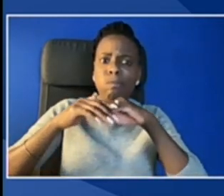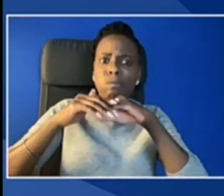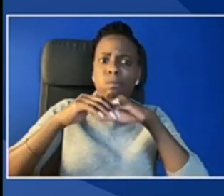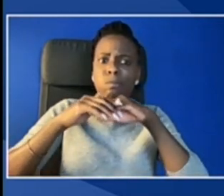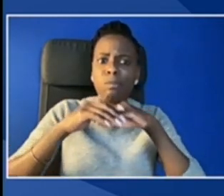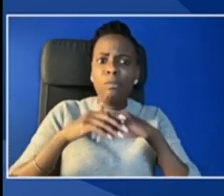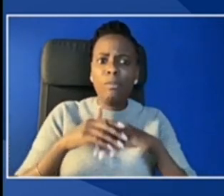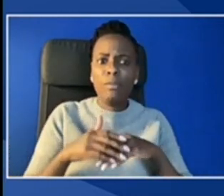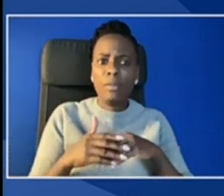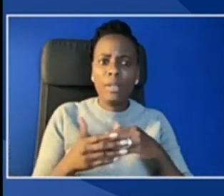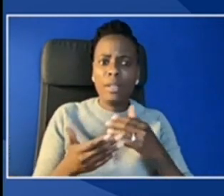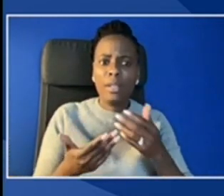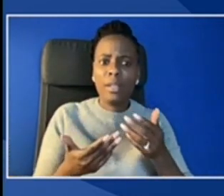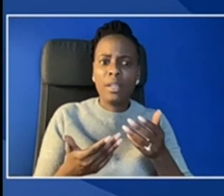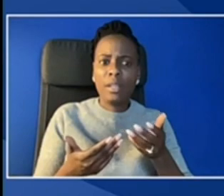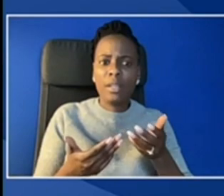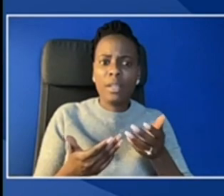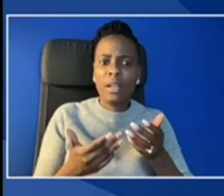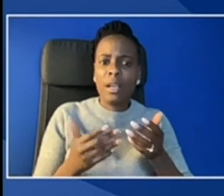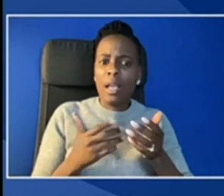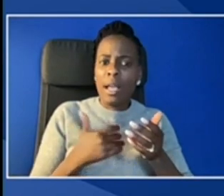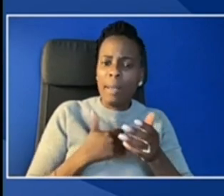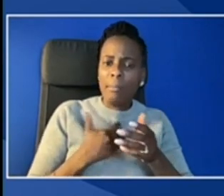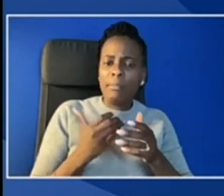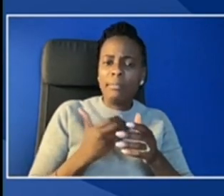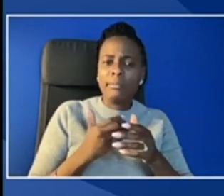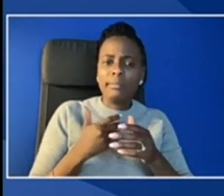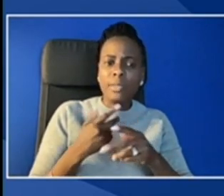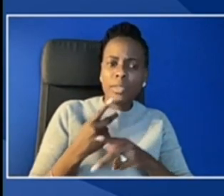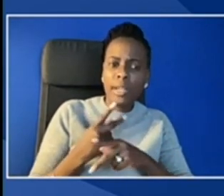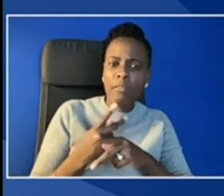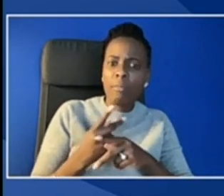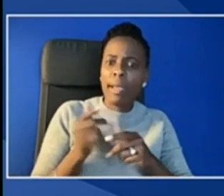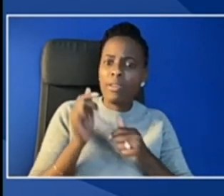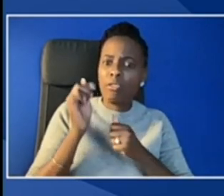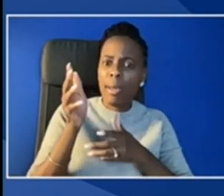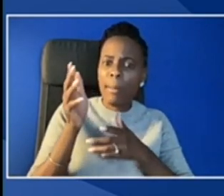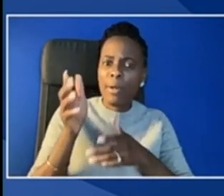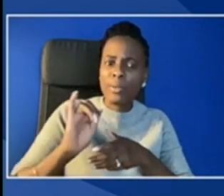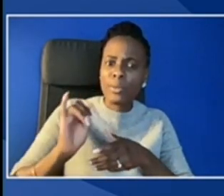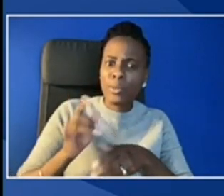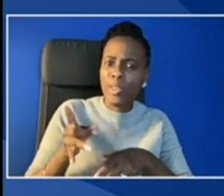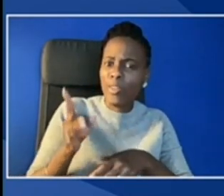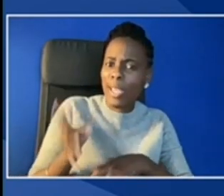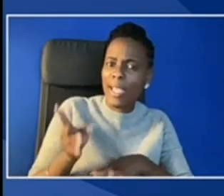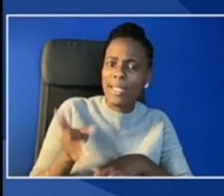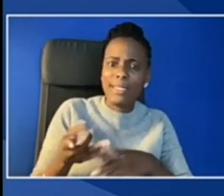like 80 years old, 80 and 81 years old. So when I do go back to school, I'm going-